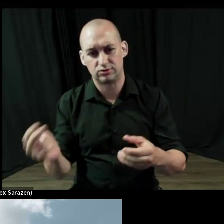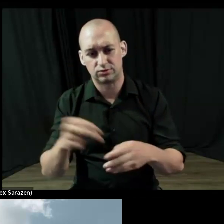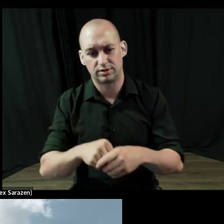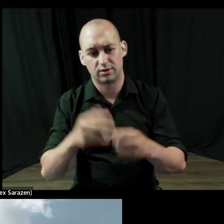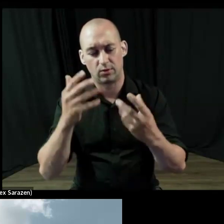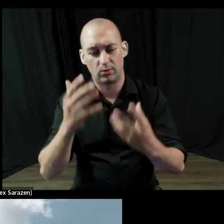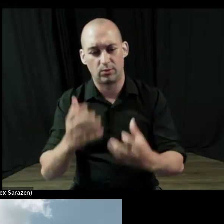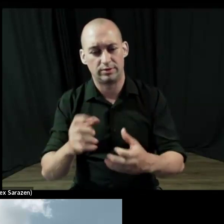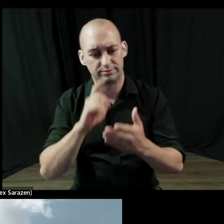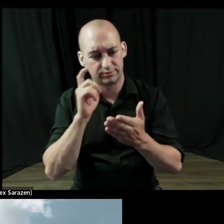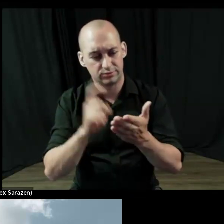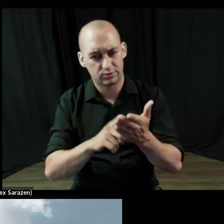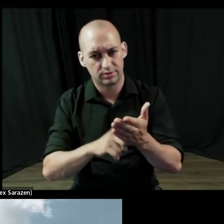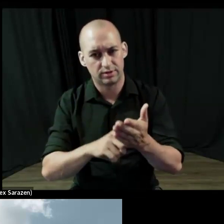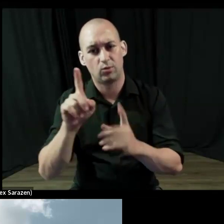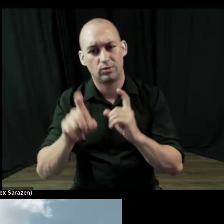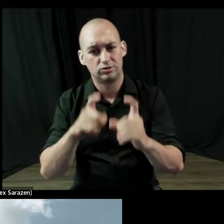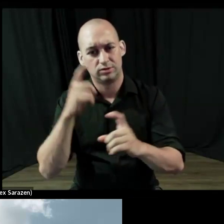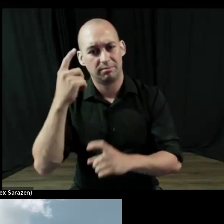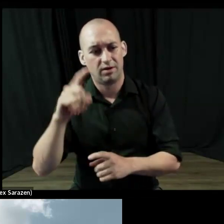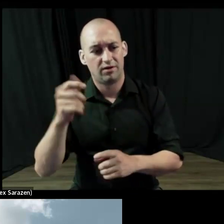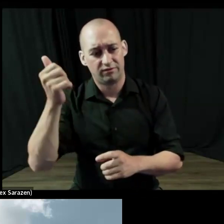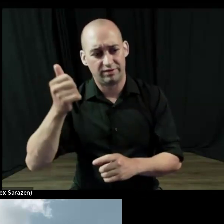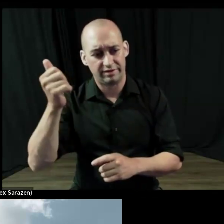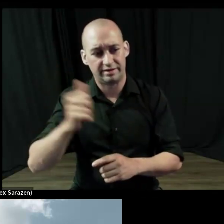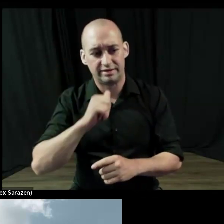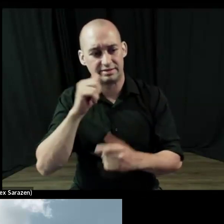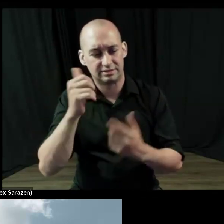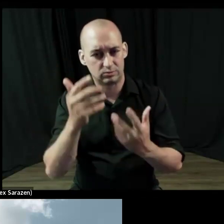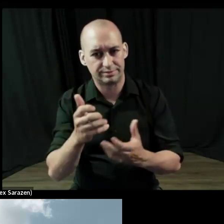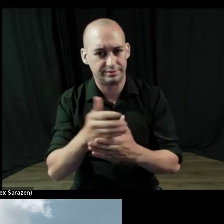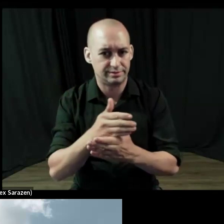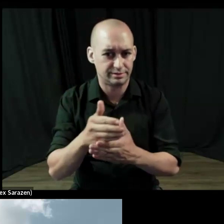is a question about funding and did want to share that a good significant piece of